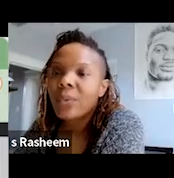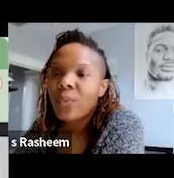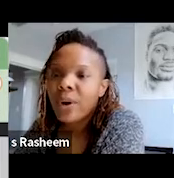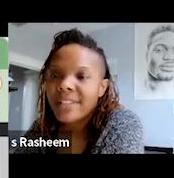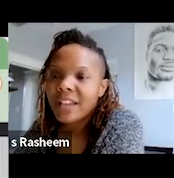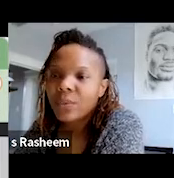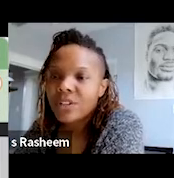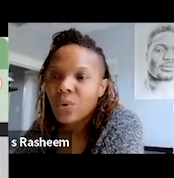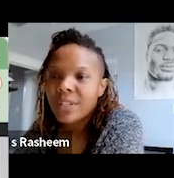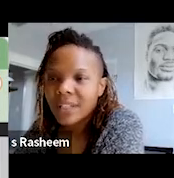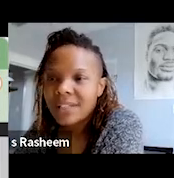is that threshold.